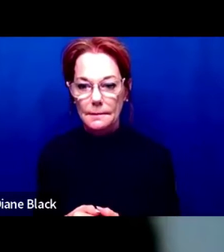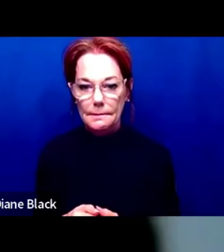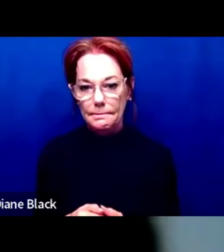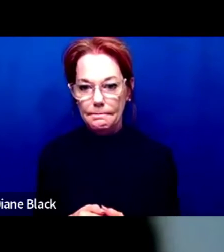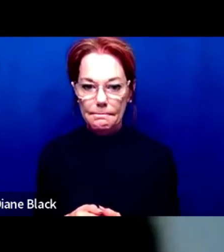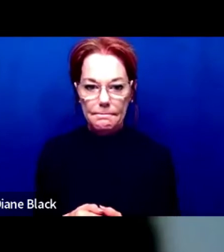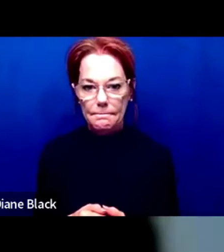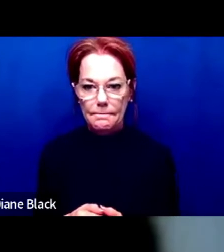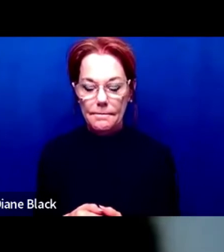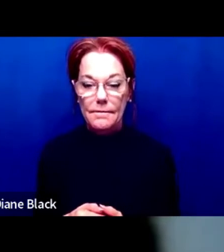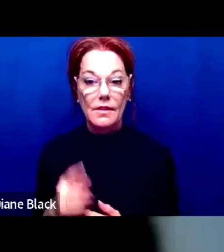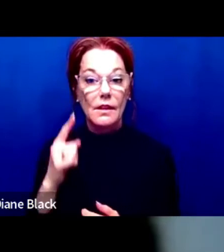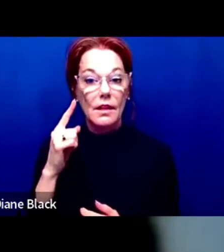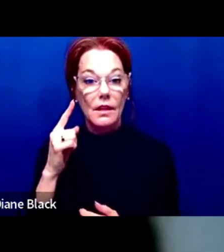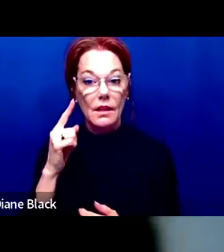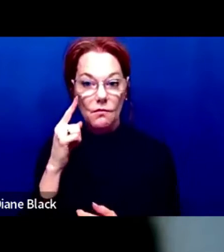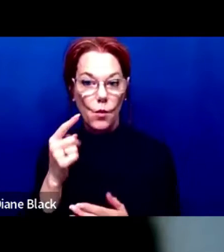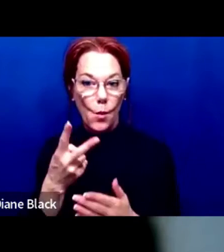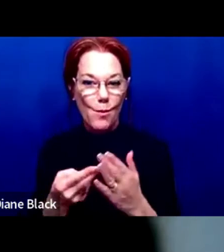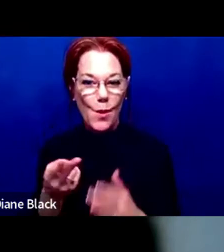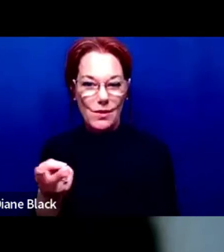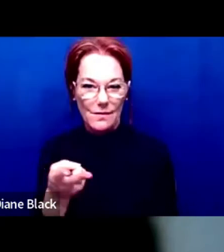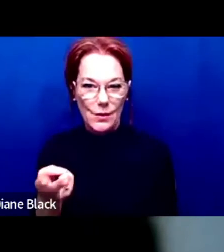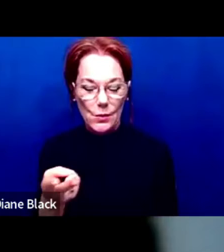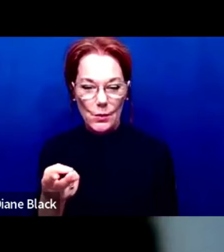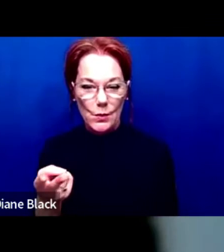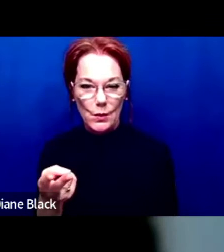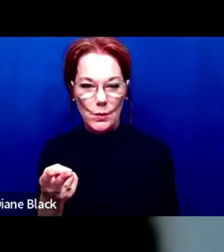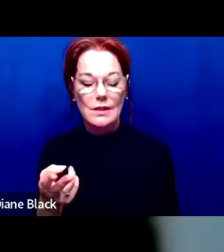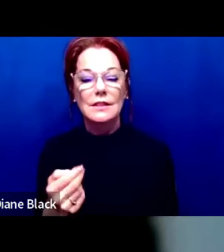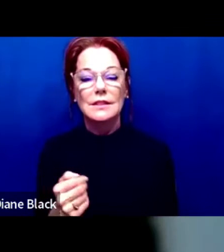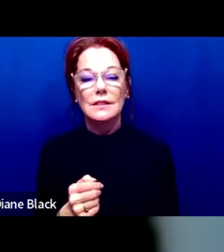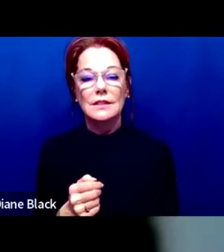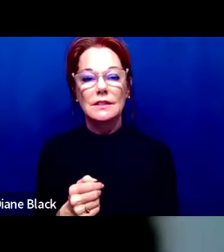Really, for both of you, some of our listeners today, our state